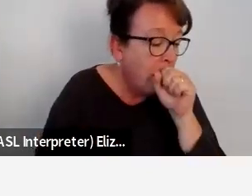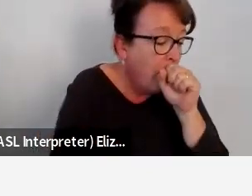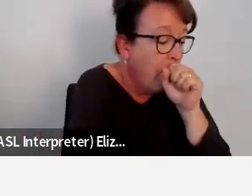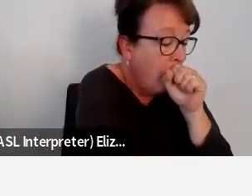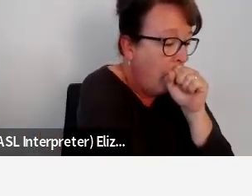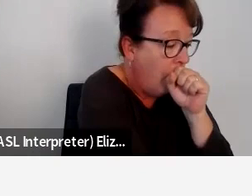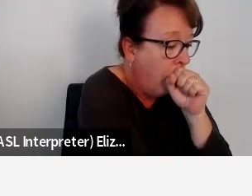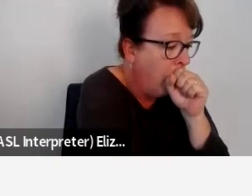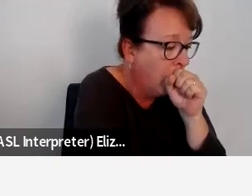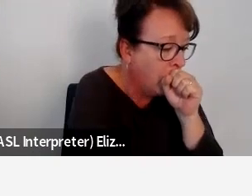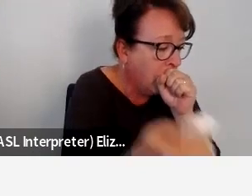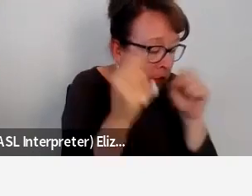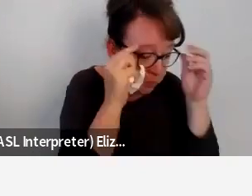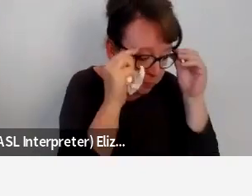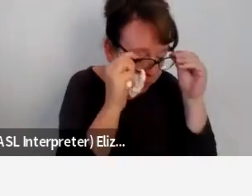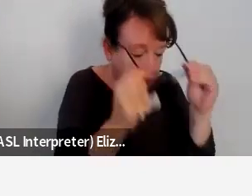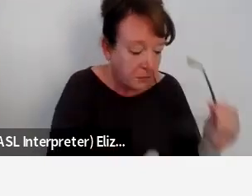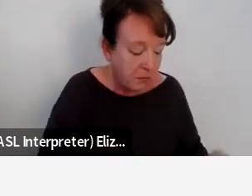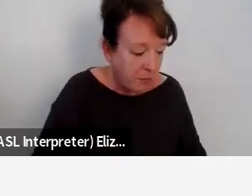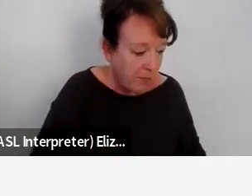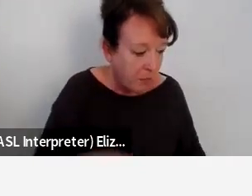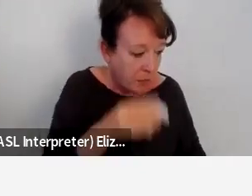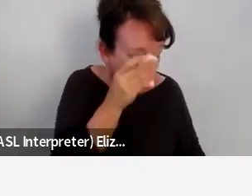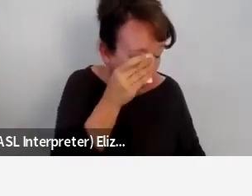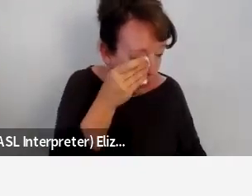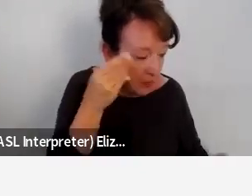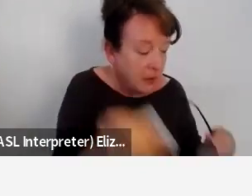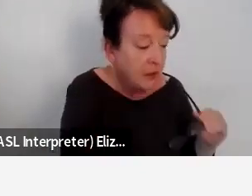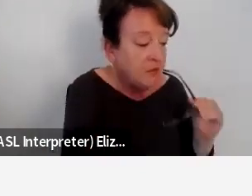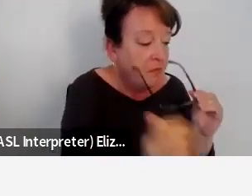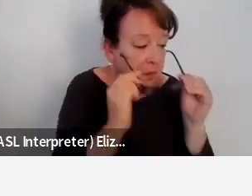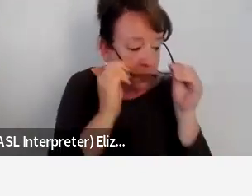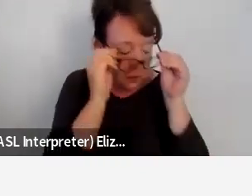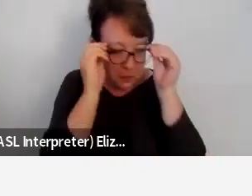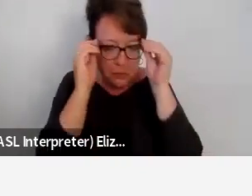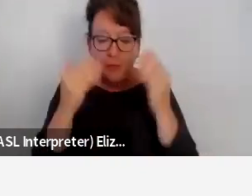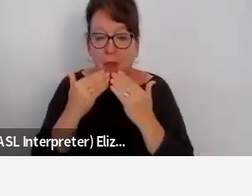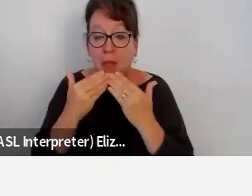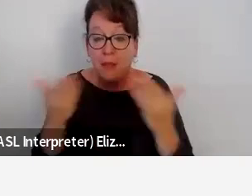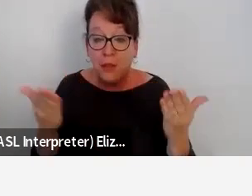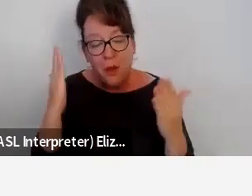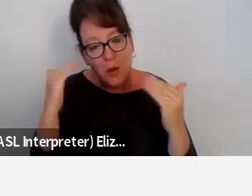I'll give you a number in a second, just kind of think it was.